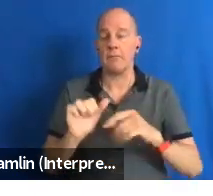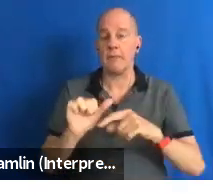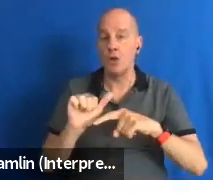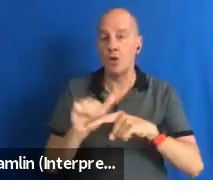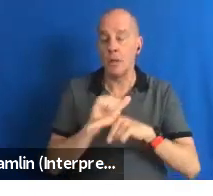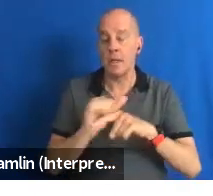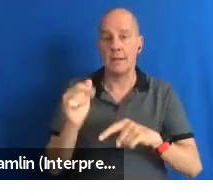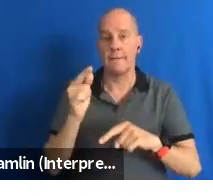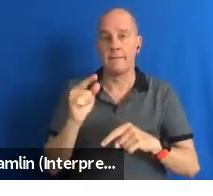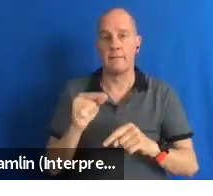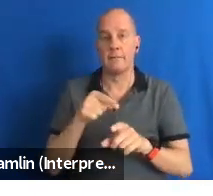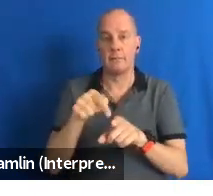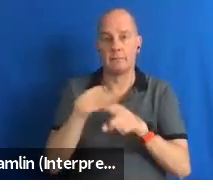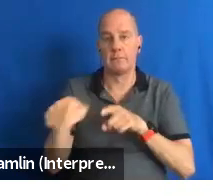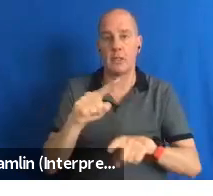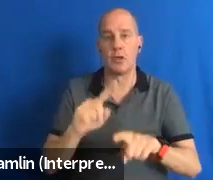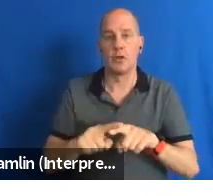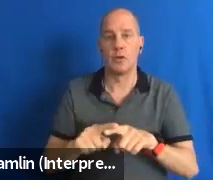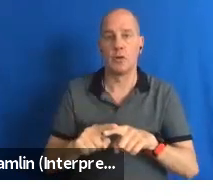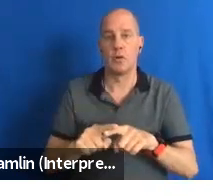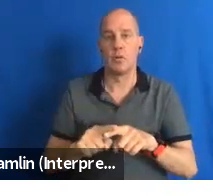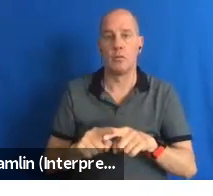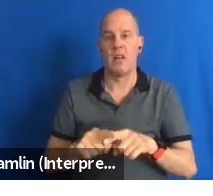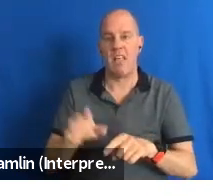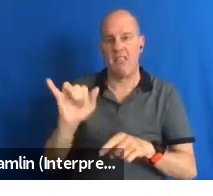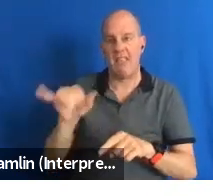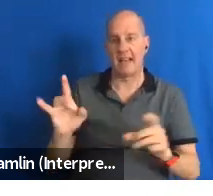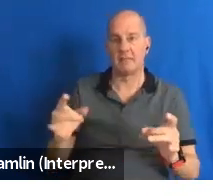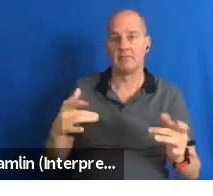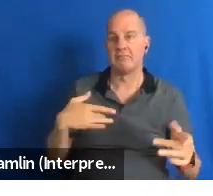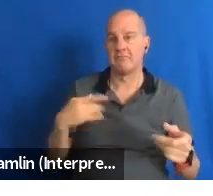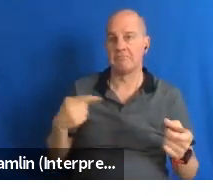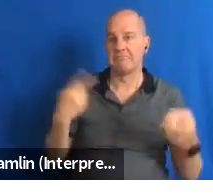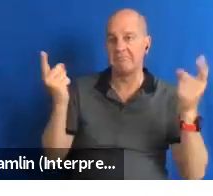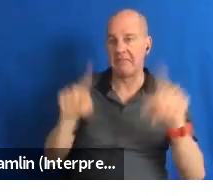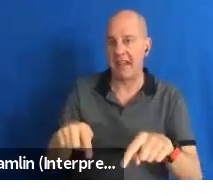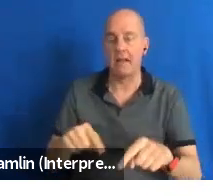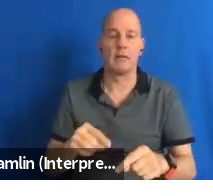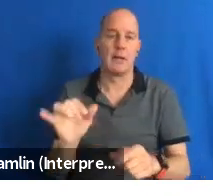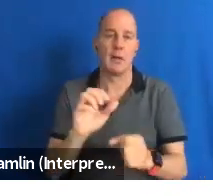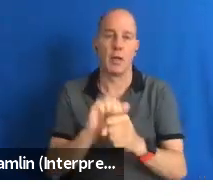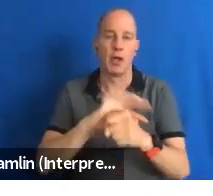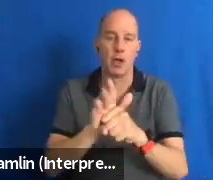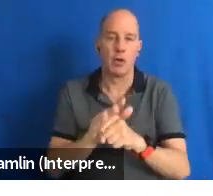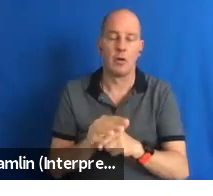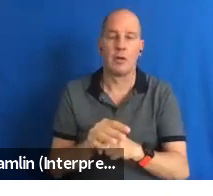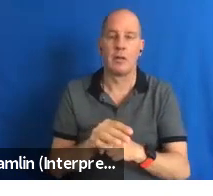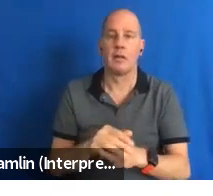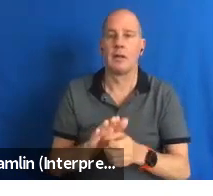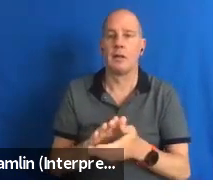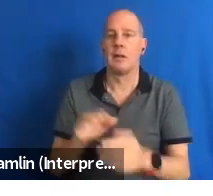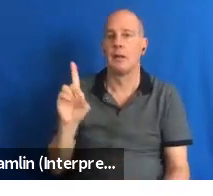training specific to the declared events, so training on COVID, disinfection of eligible